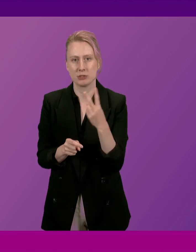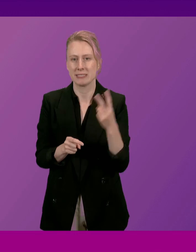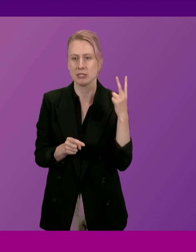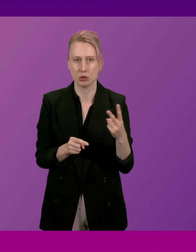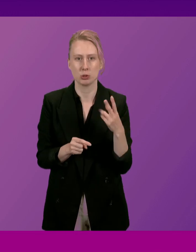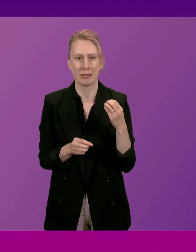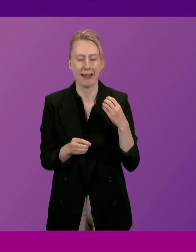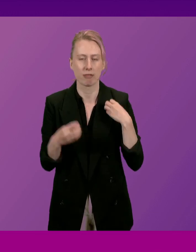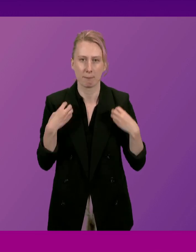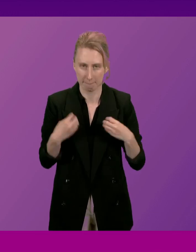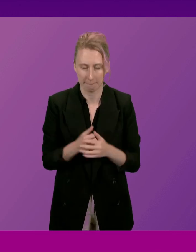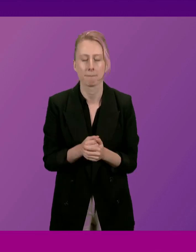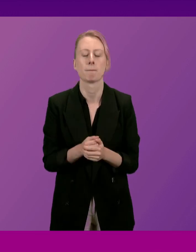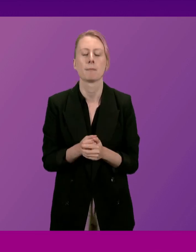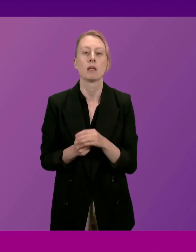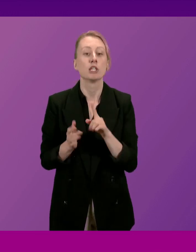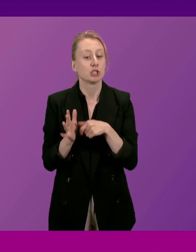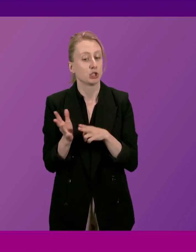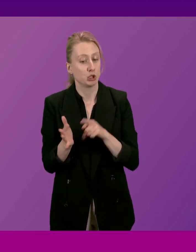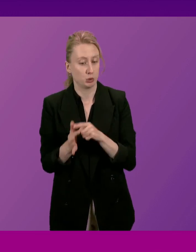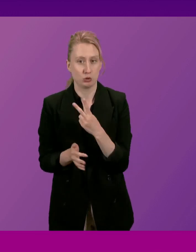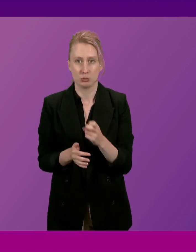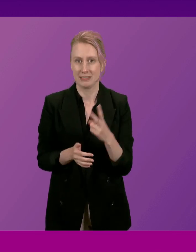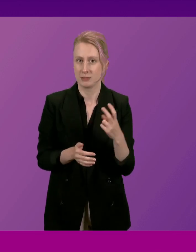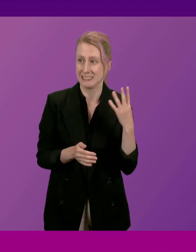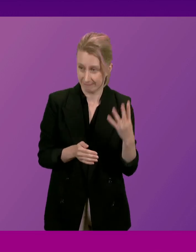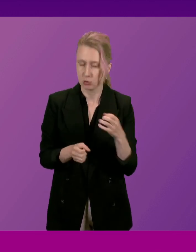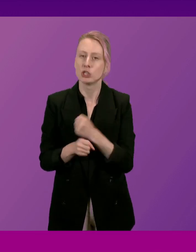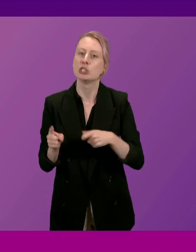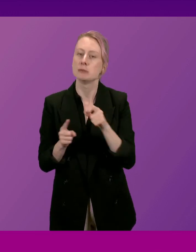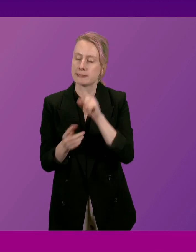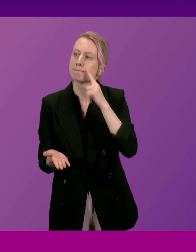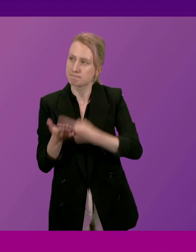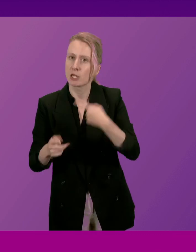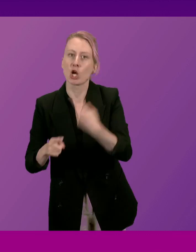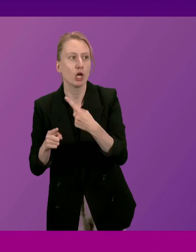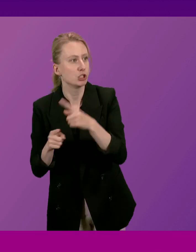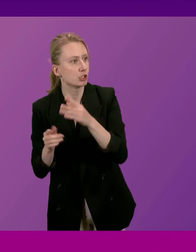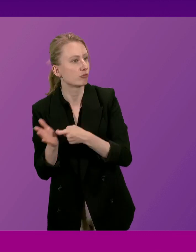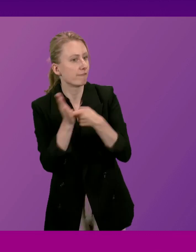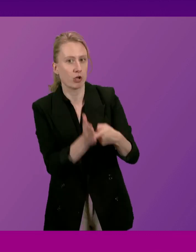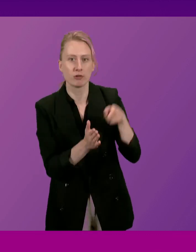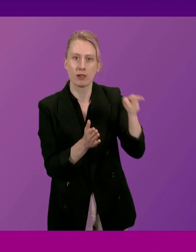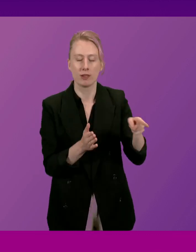breast. In June 2024, the GP made an urgent referral to the breast clinic for a biopsy,